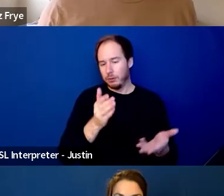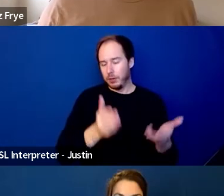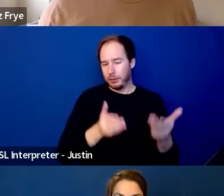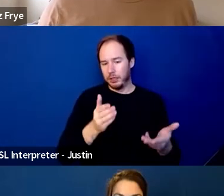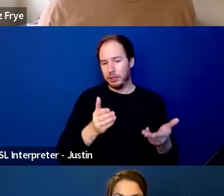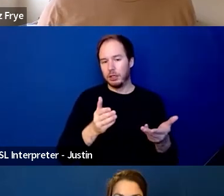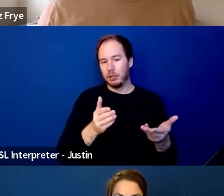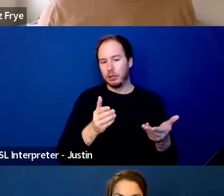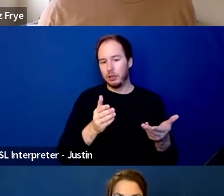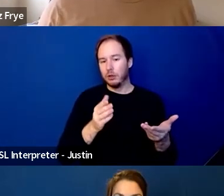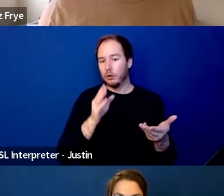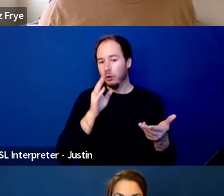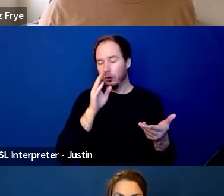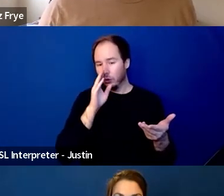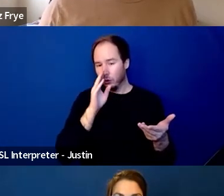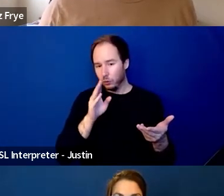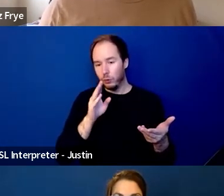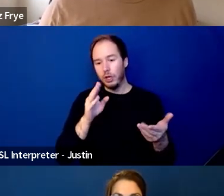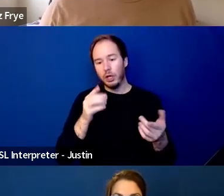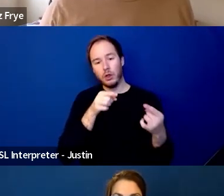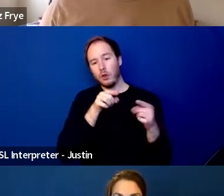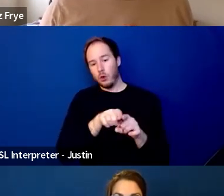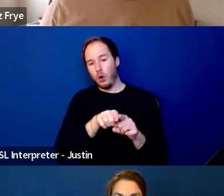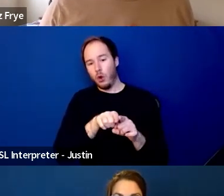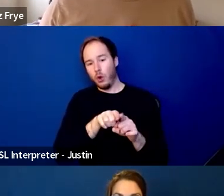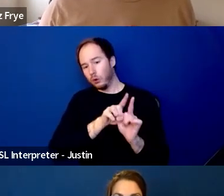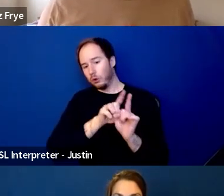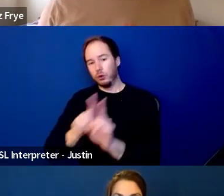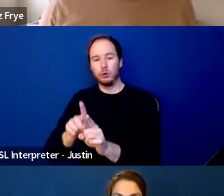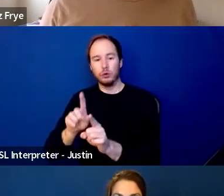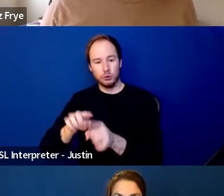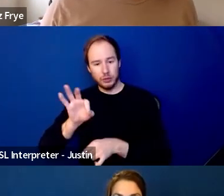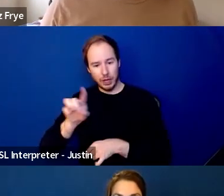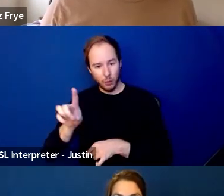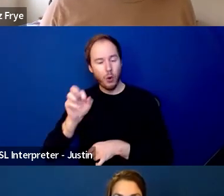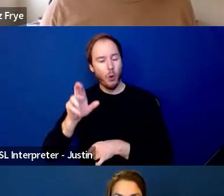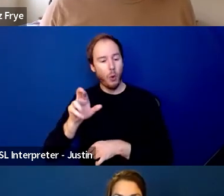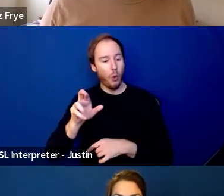either co-respond with police or respond instead of police,